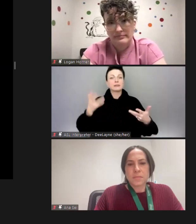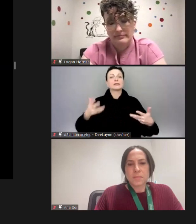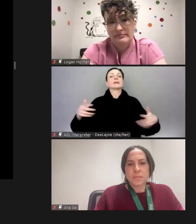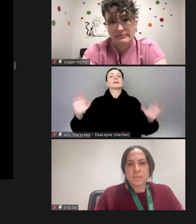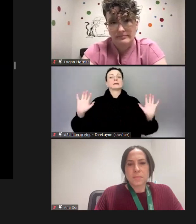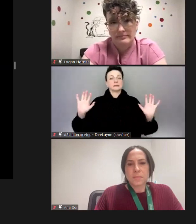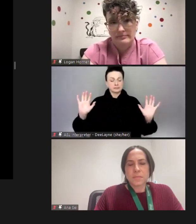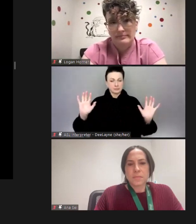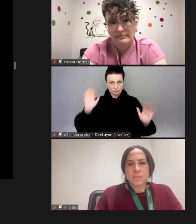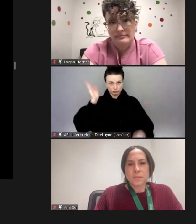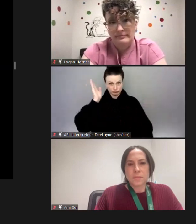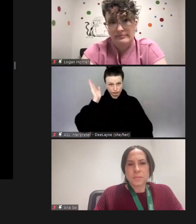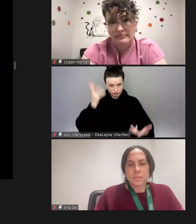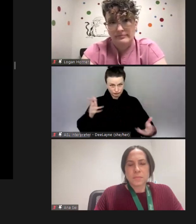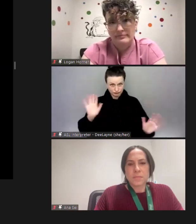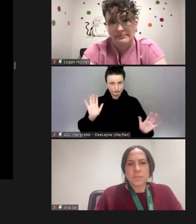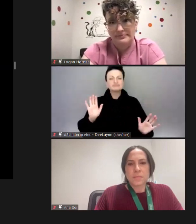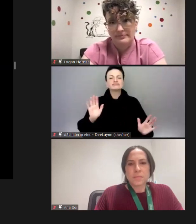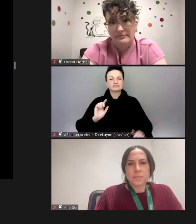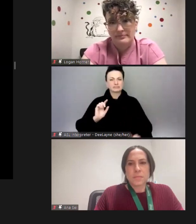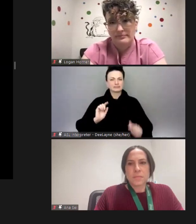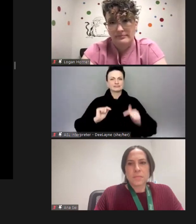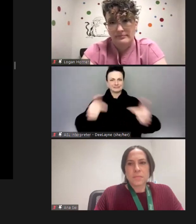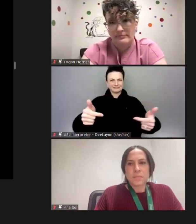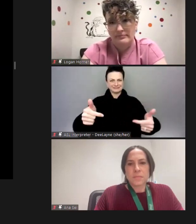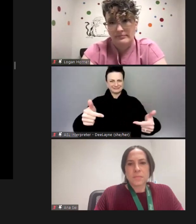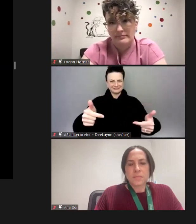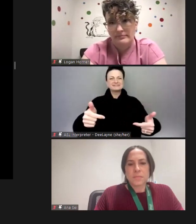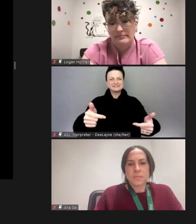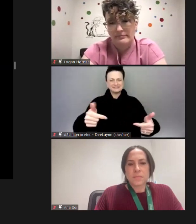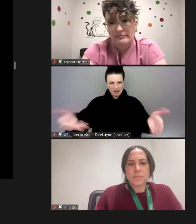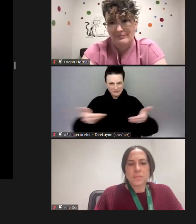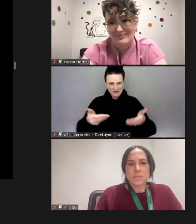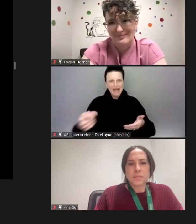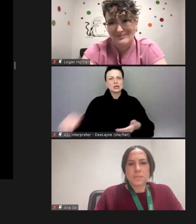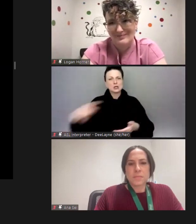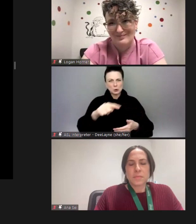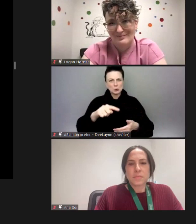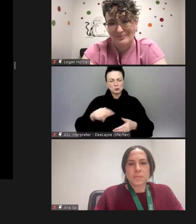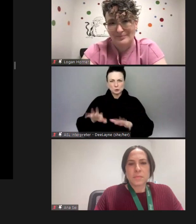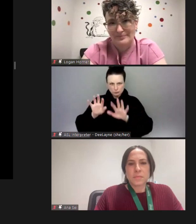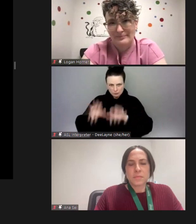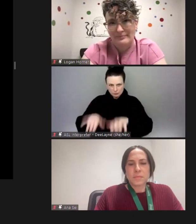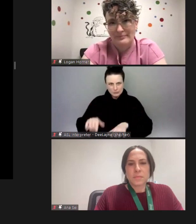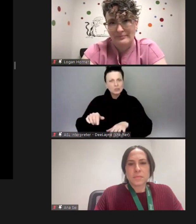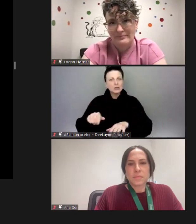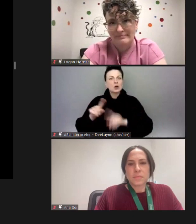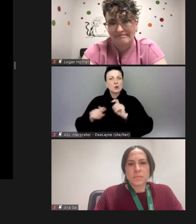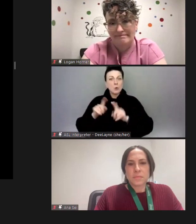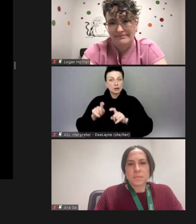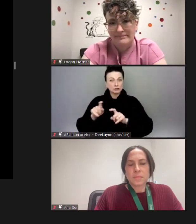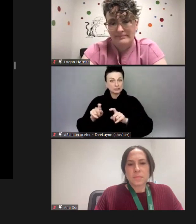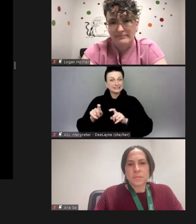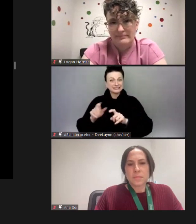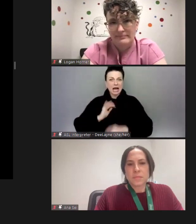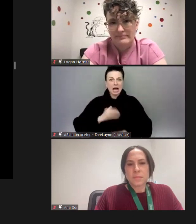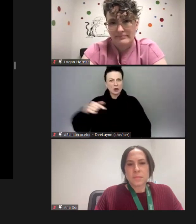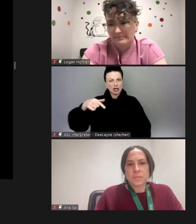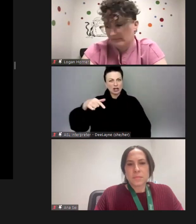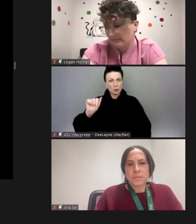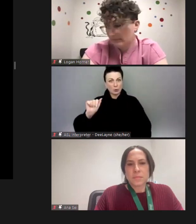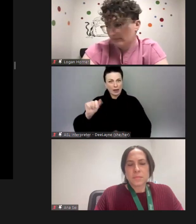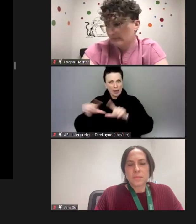finished we'll invite you to enter any